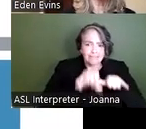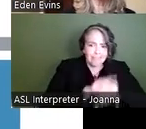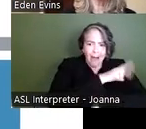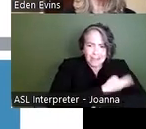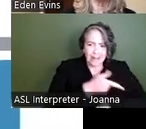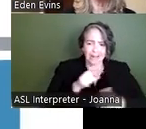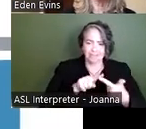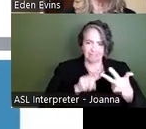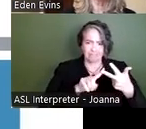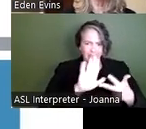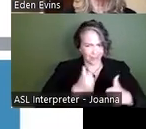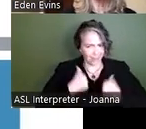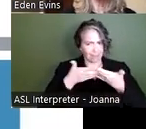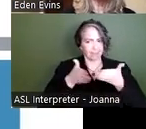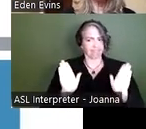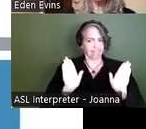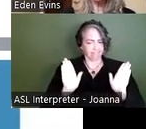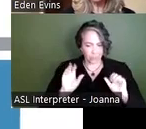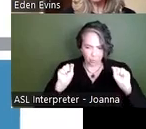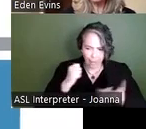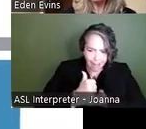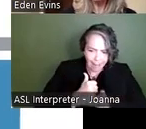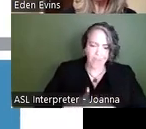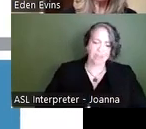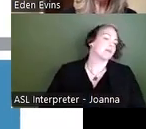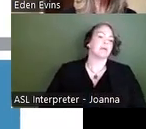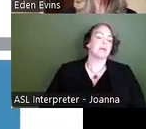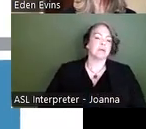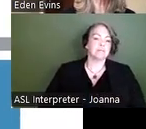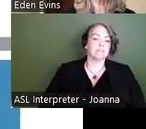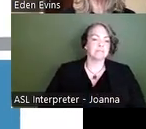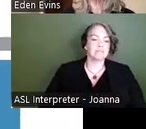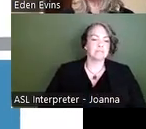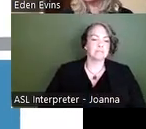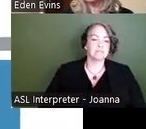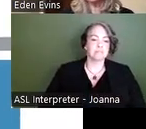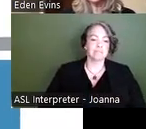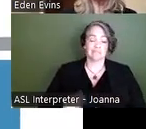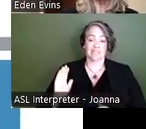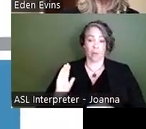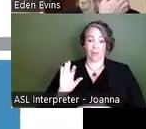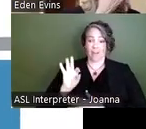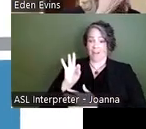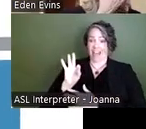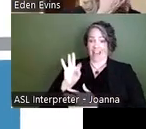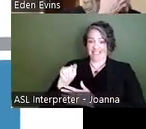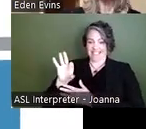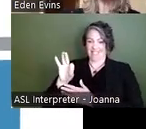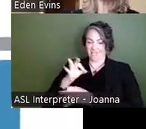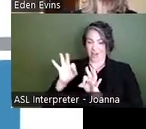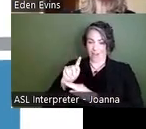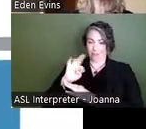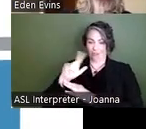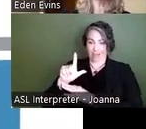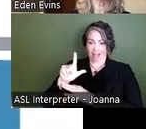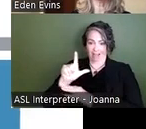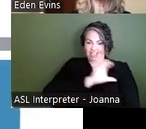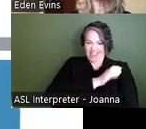next slide, please. So our clinical experience at the Freedom Trial Clinic here at MGH that relapse